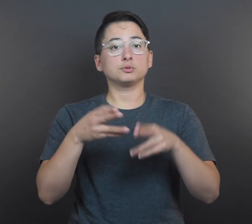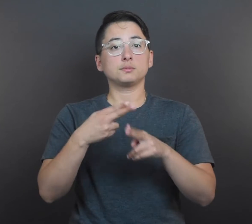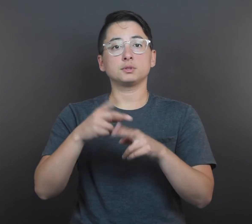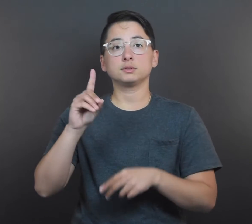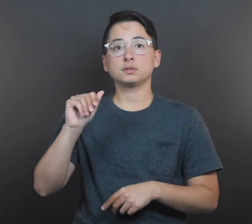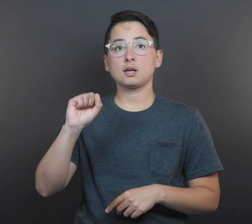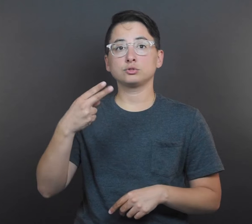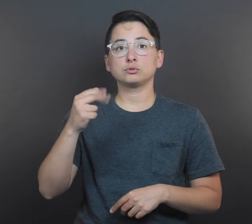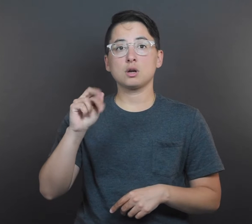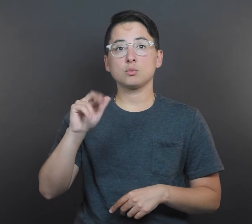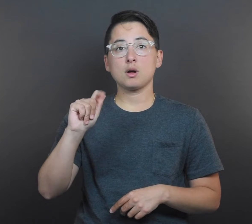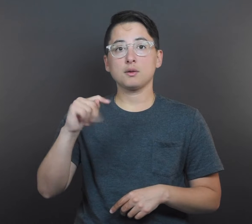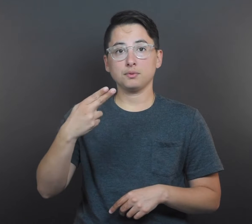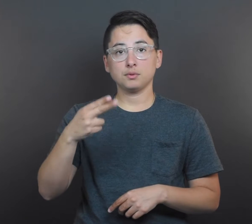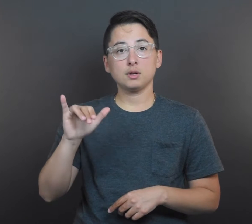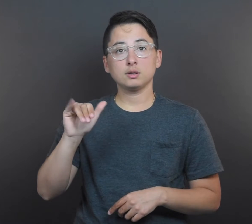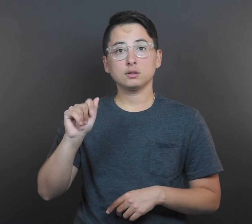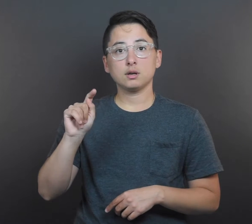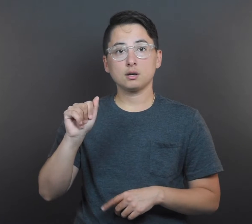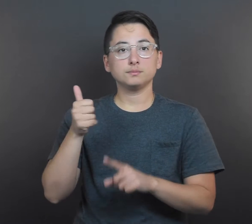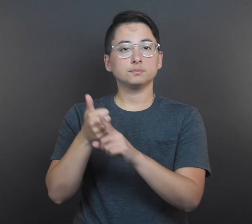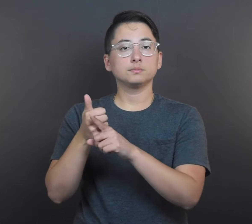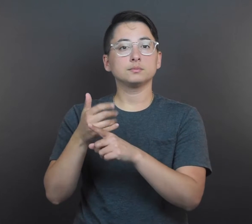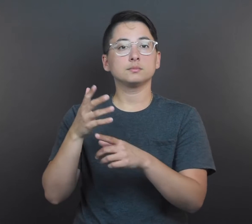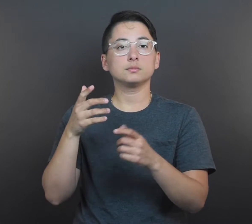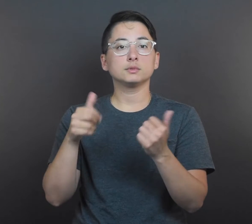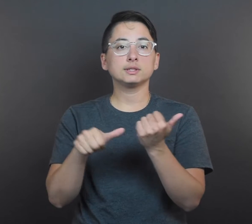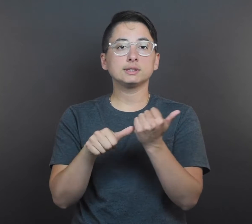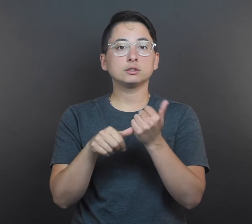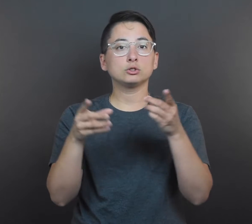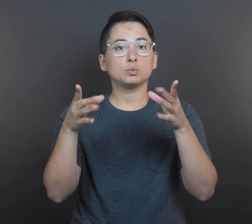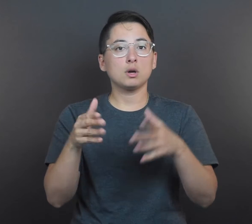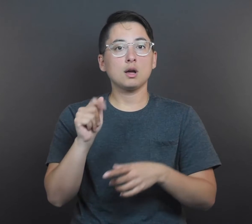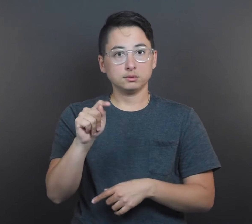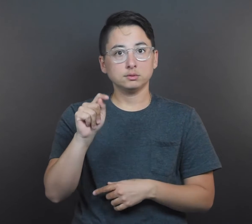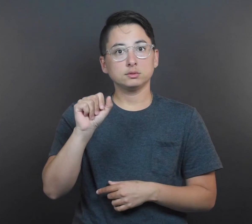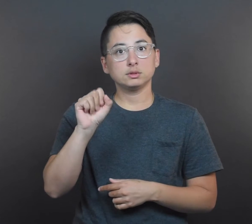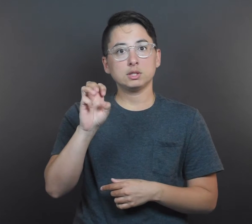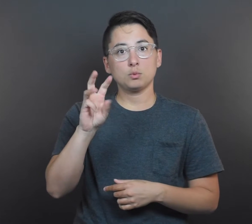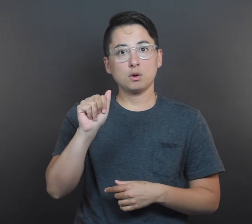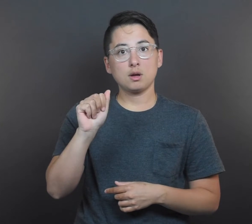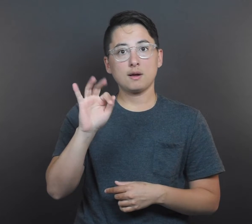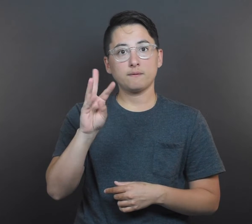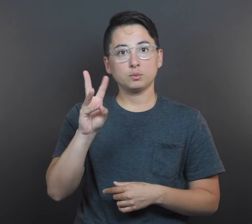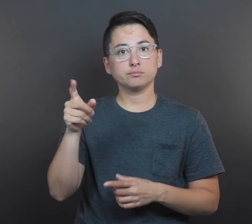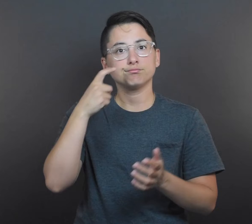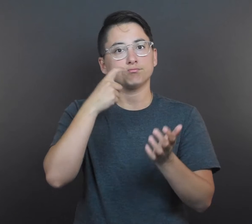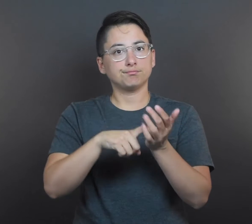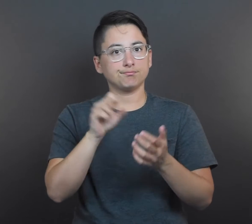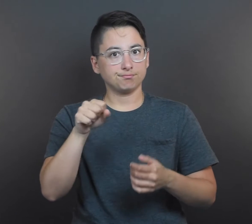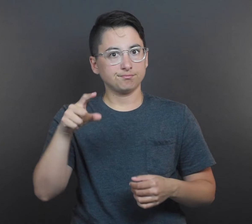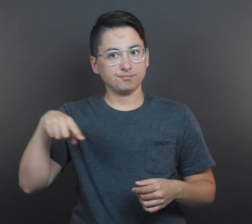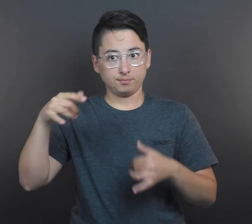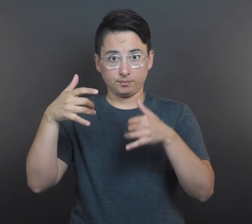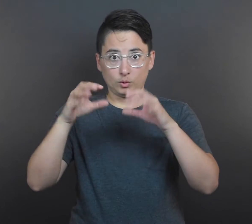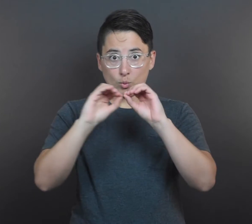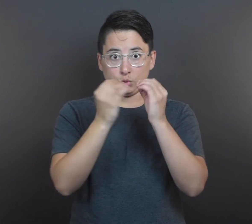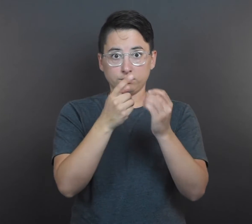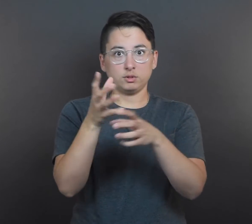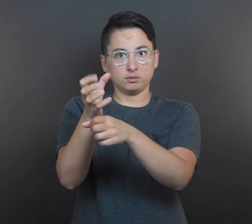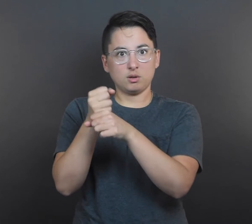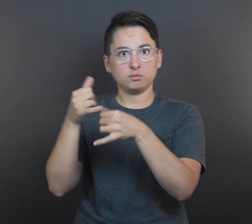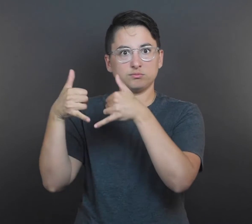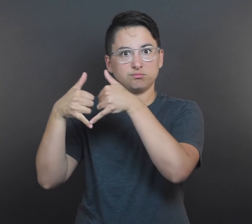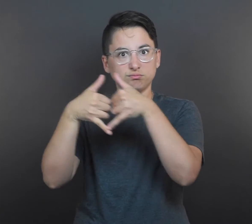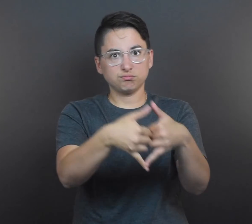Dasharath Yata, assistant director at SEWA-AIFW noted that they received